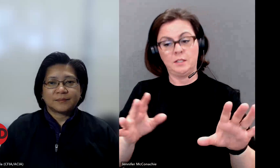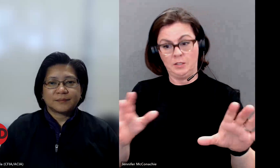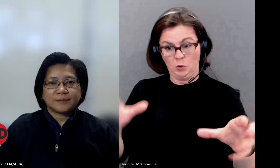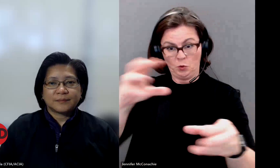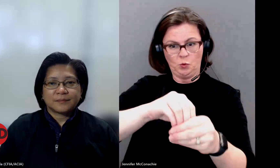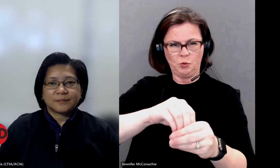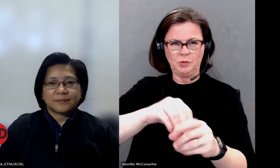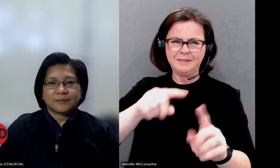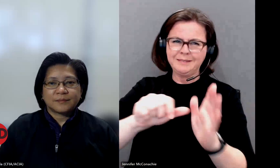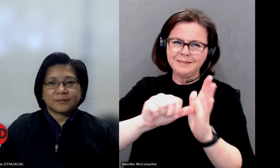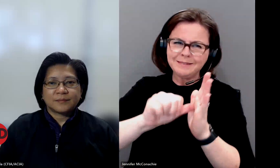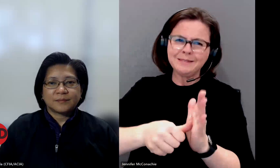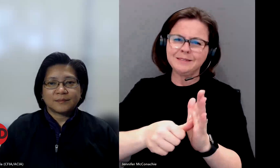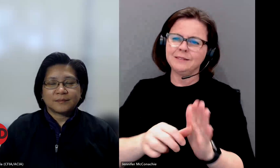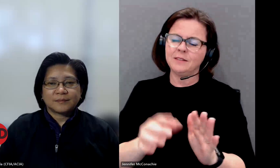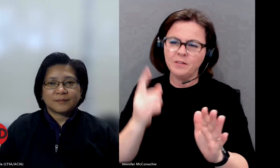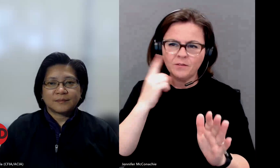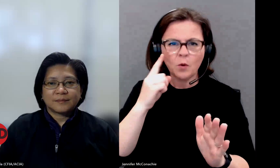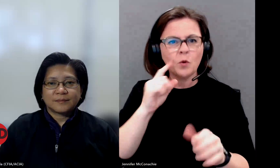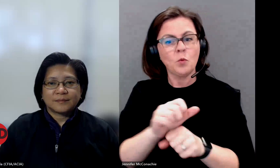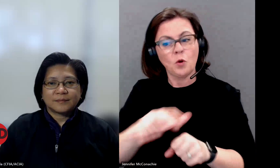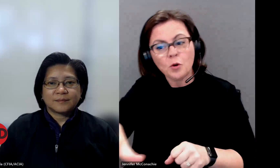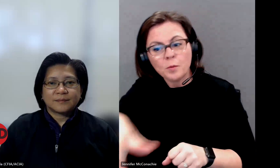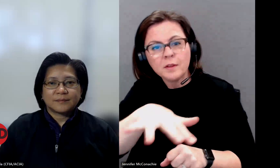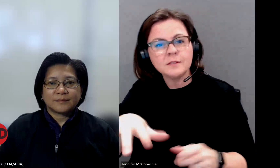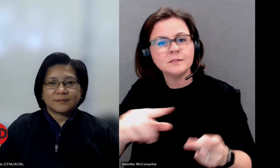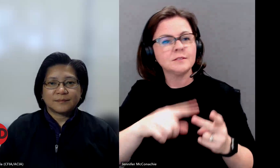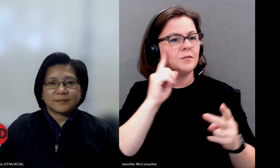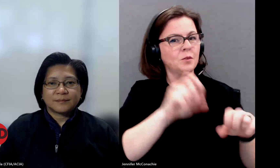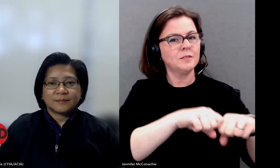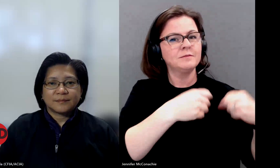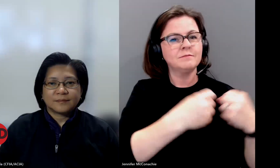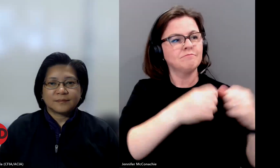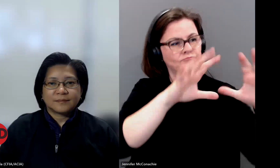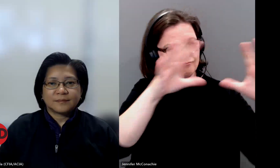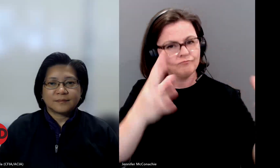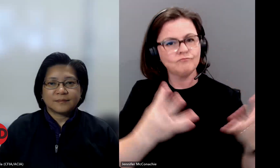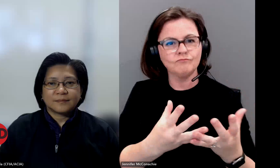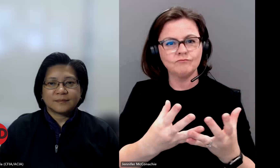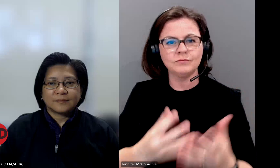the importance of inclusion in our workplaces and society.